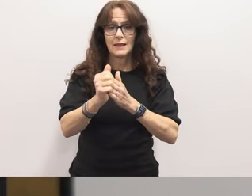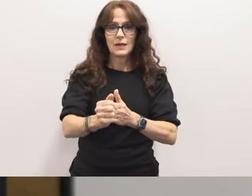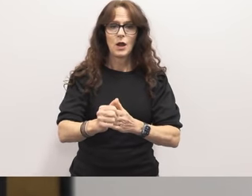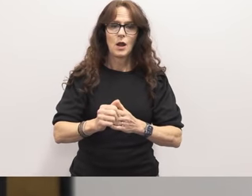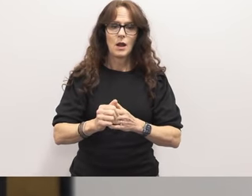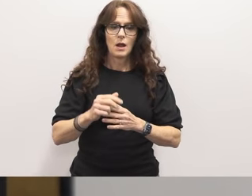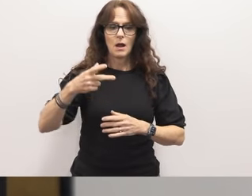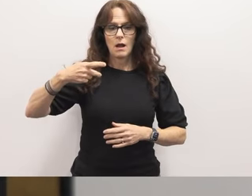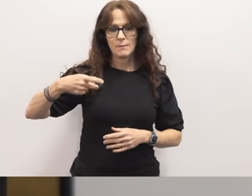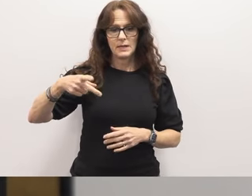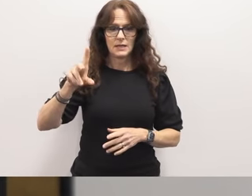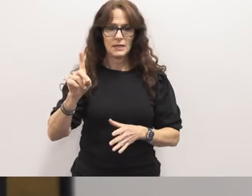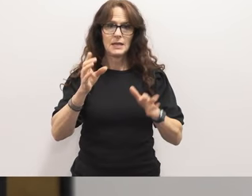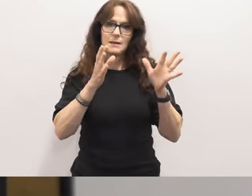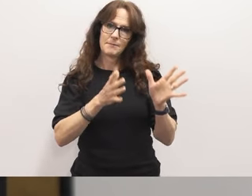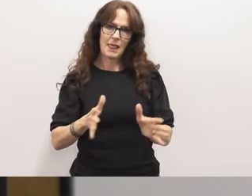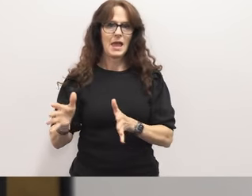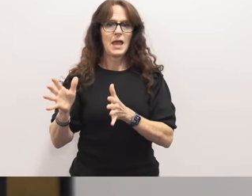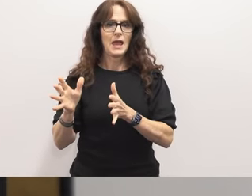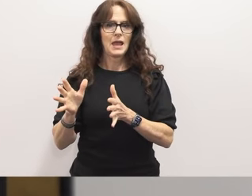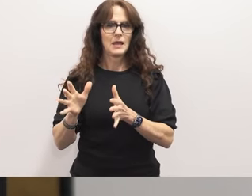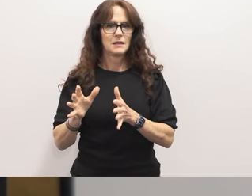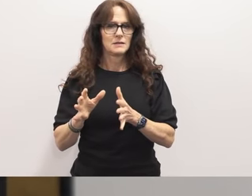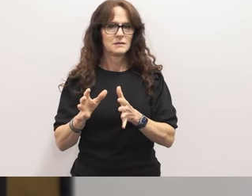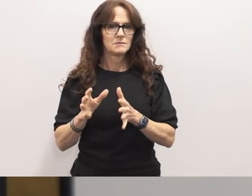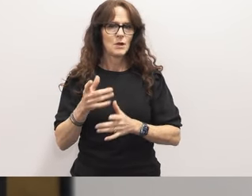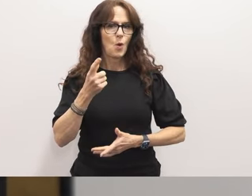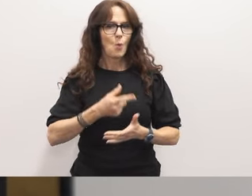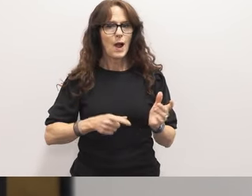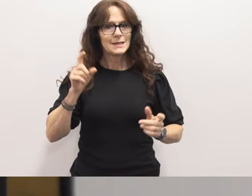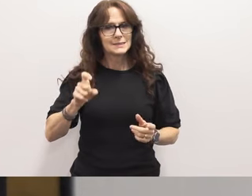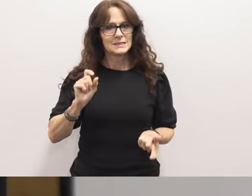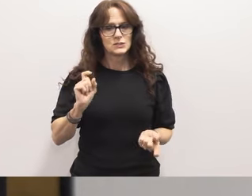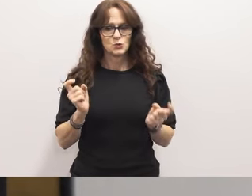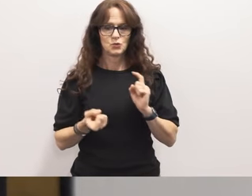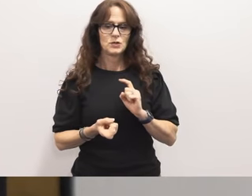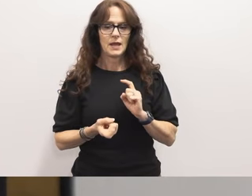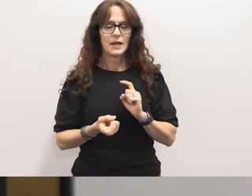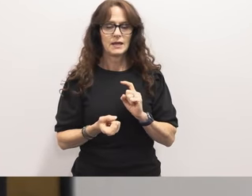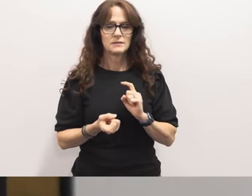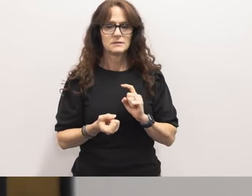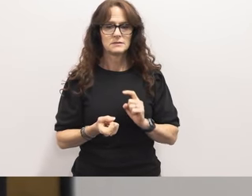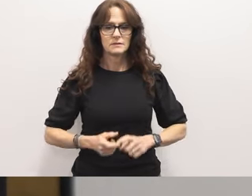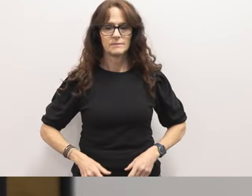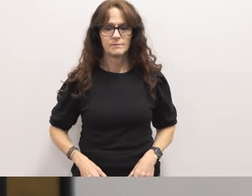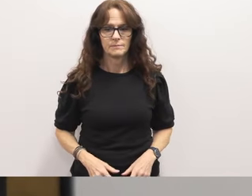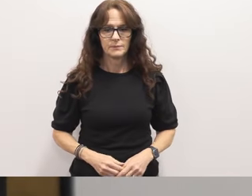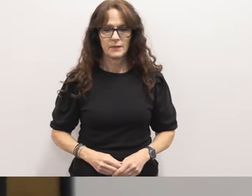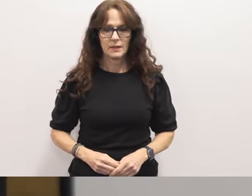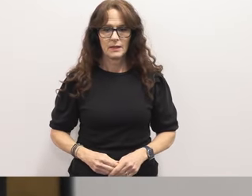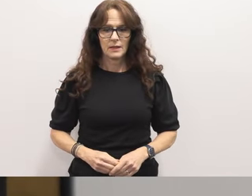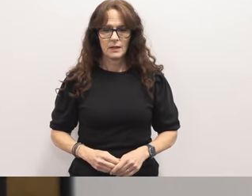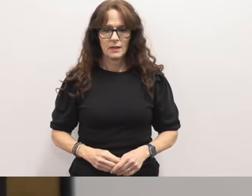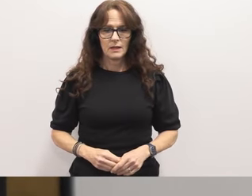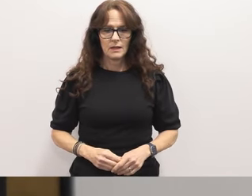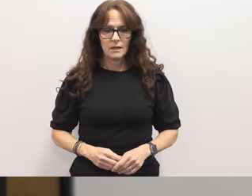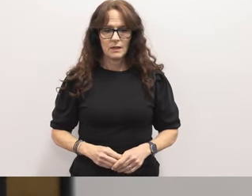like our PD plan, what did we need to change? And so this, I would say that amongst our colleagues